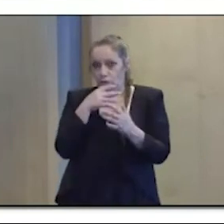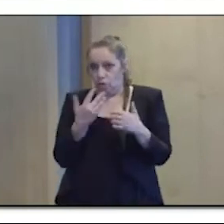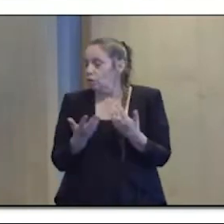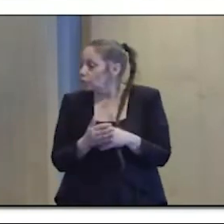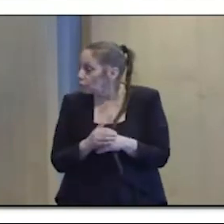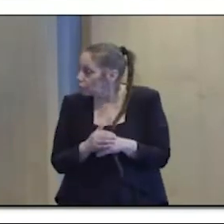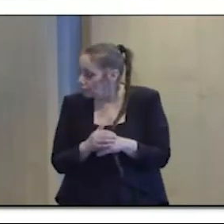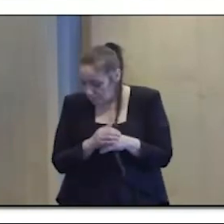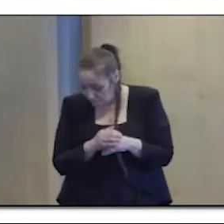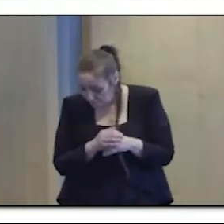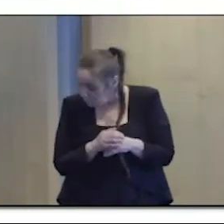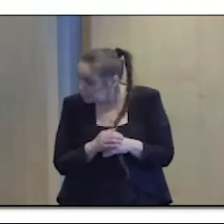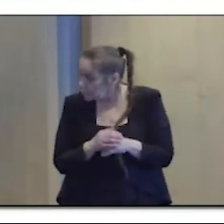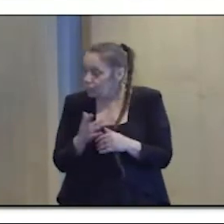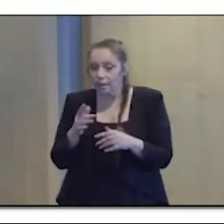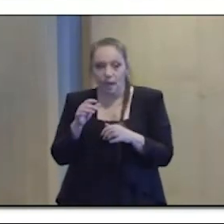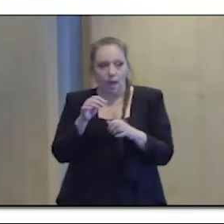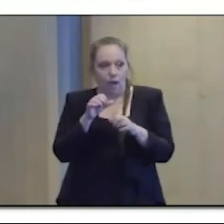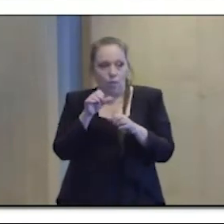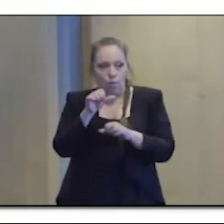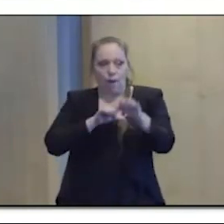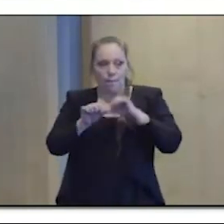And we'll kind of come back to this again when I explore